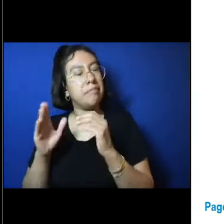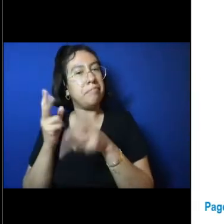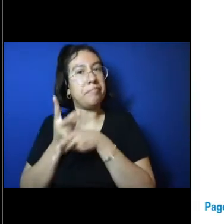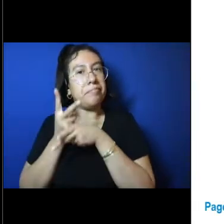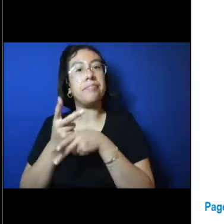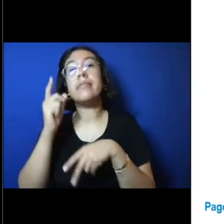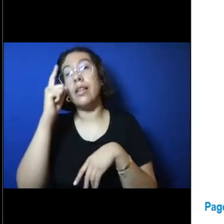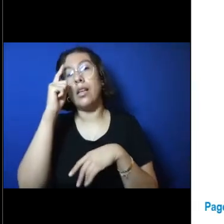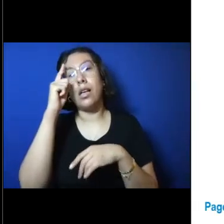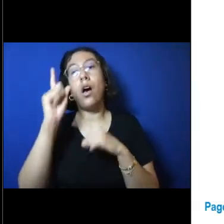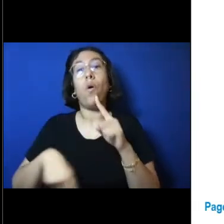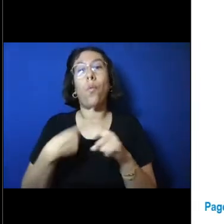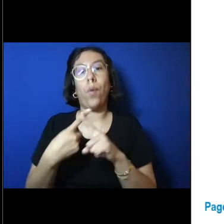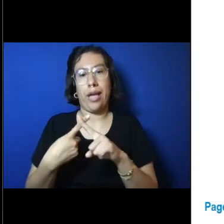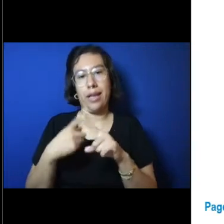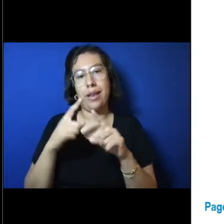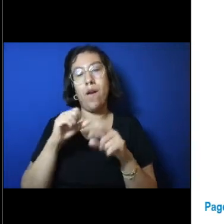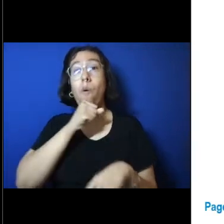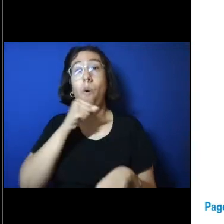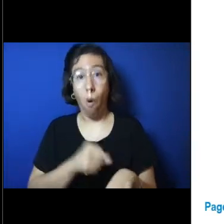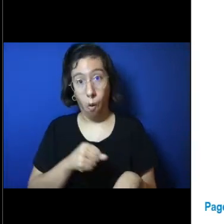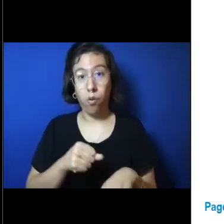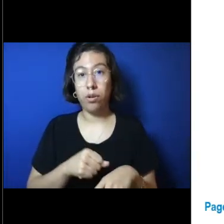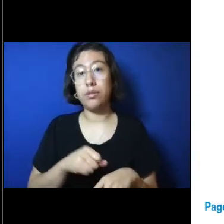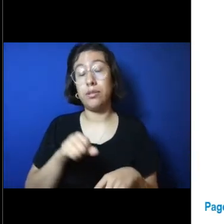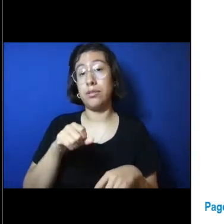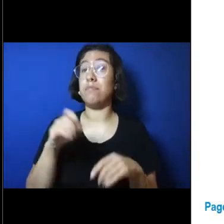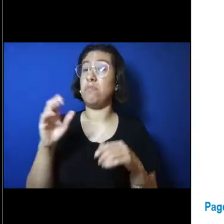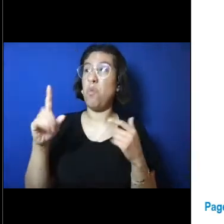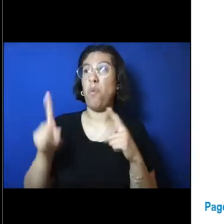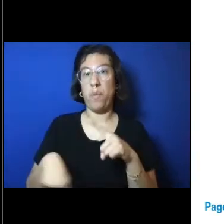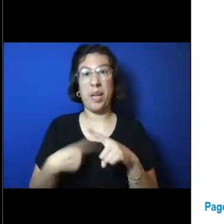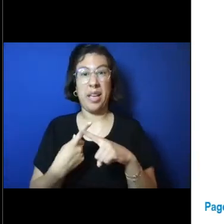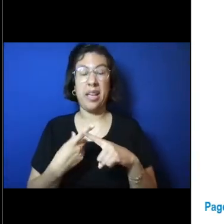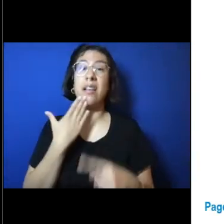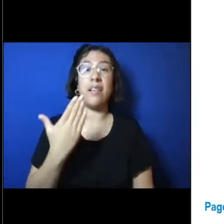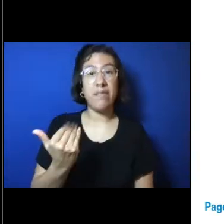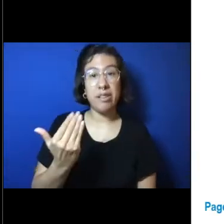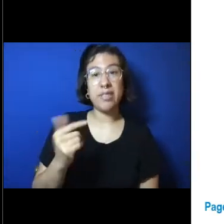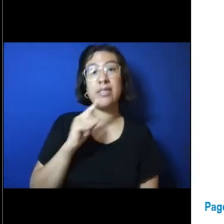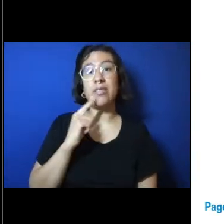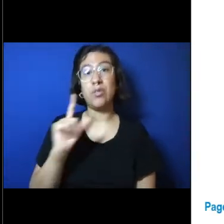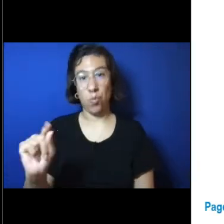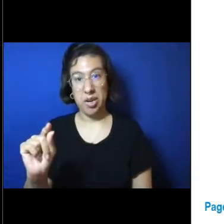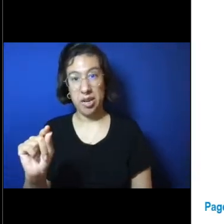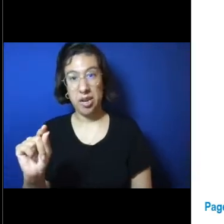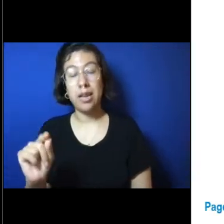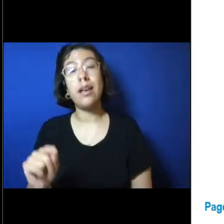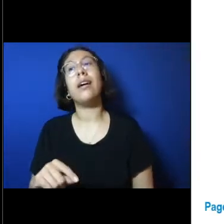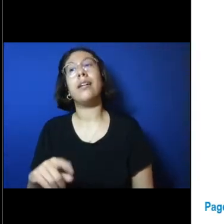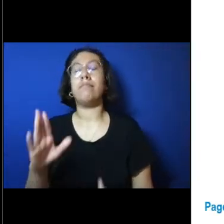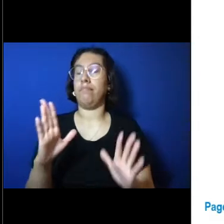When they are older, like the turtle I showed you, when they're about 15, 20 years and older, so late stage juveniles and adults,